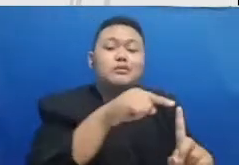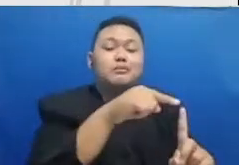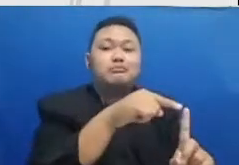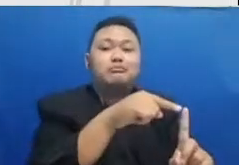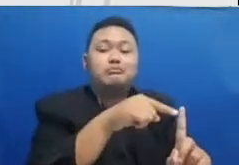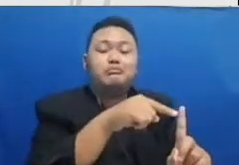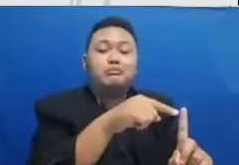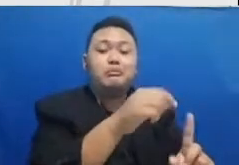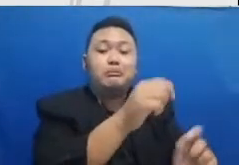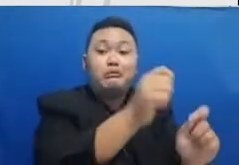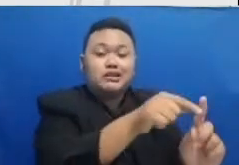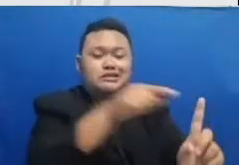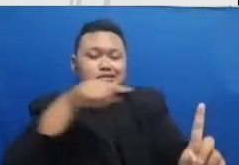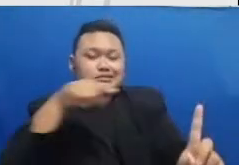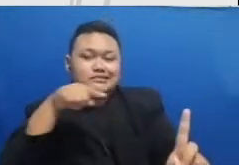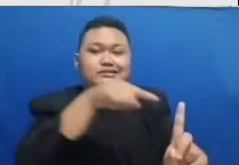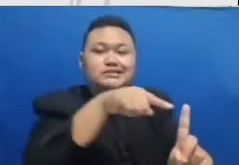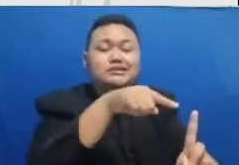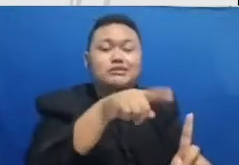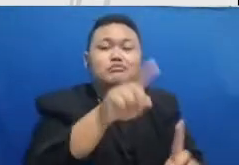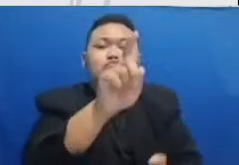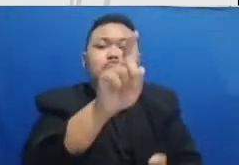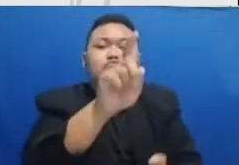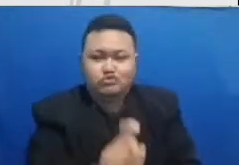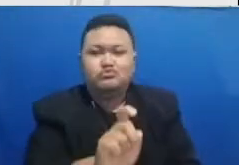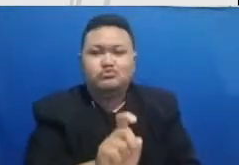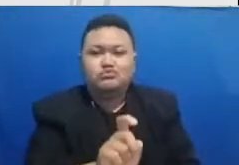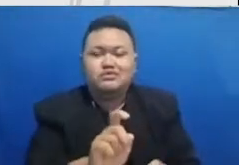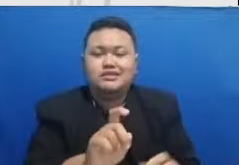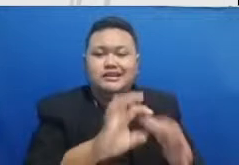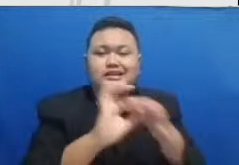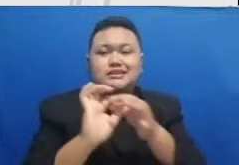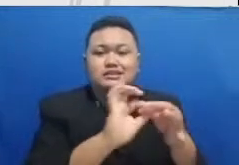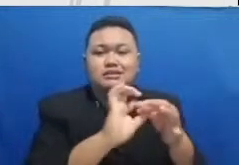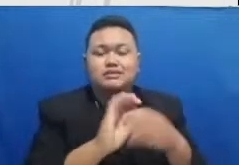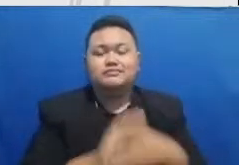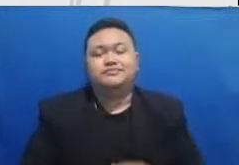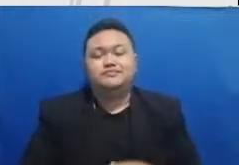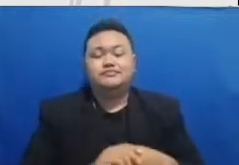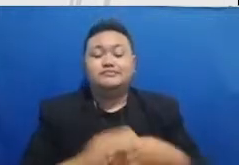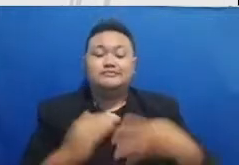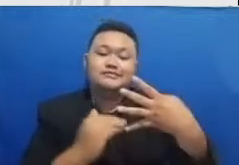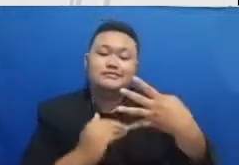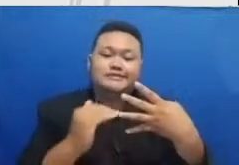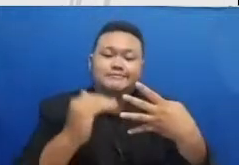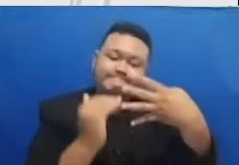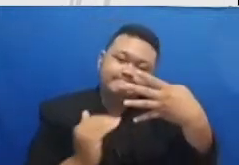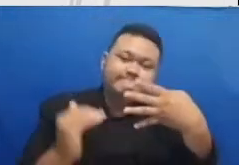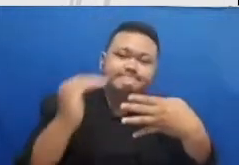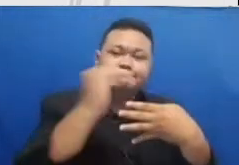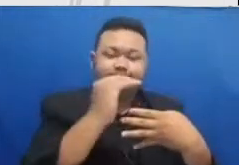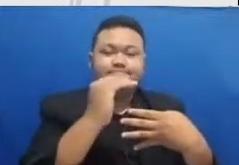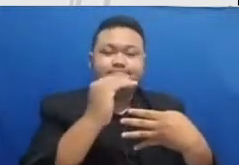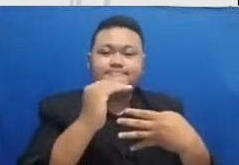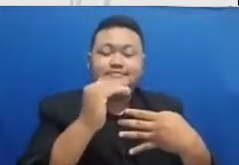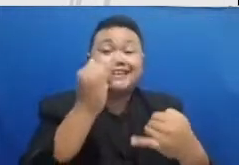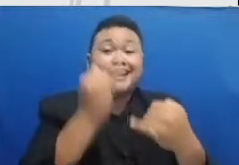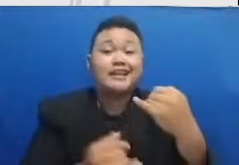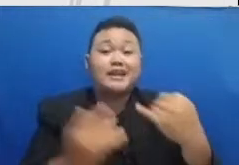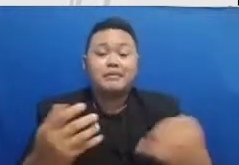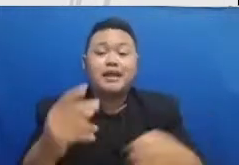further levels. the last one is called redefinition if you look at the learning activities